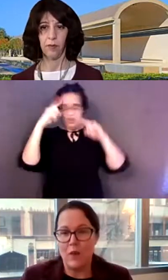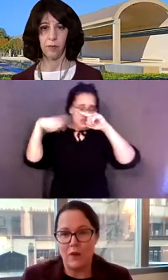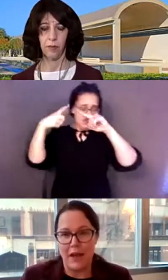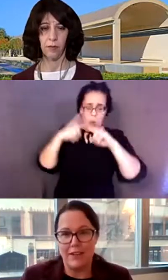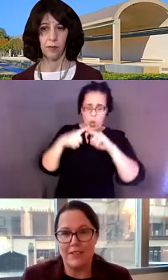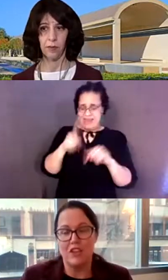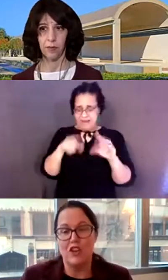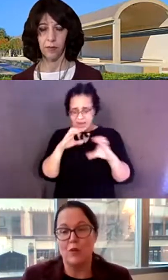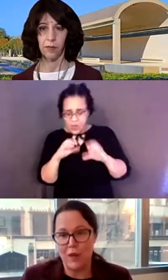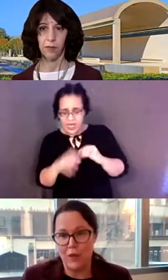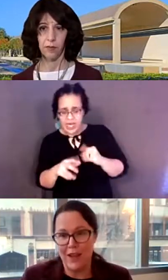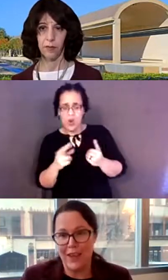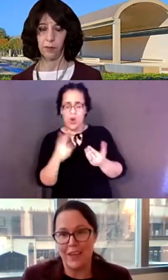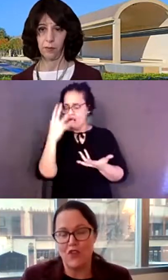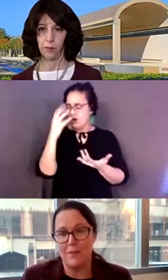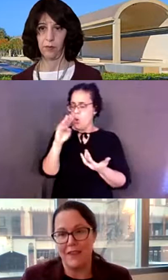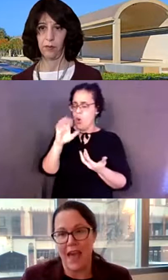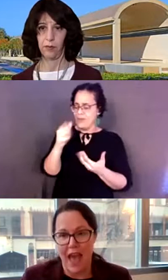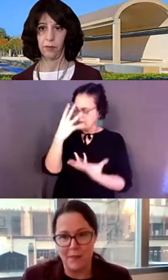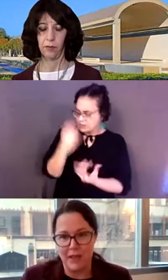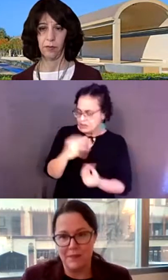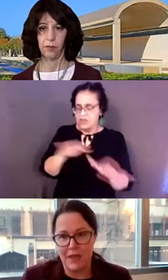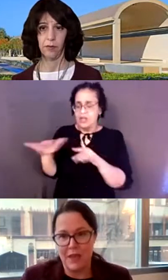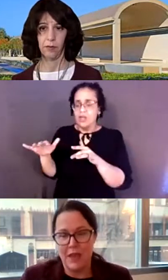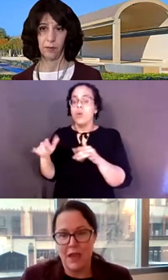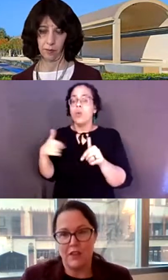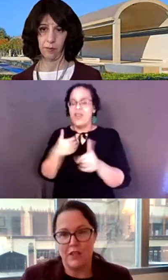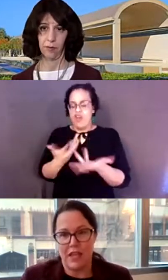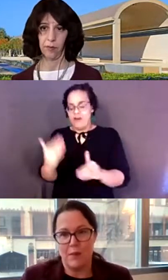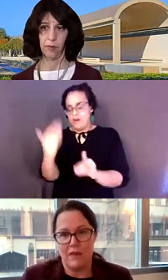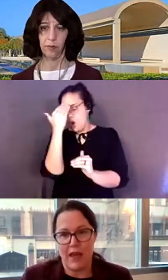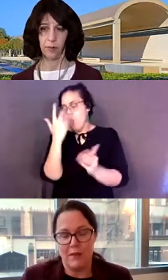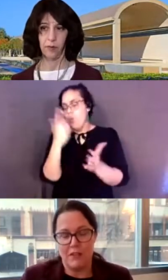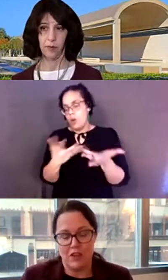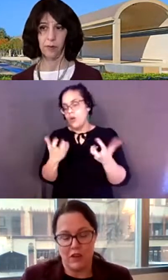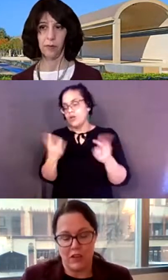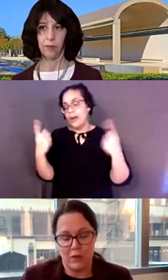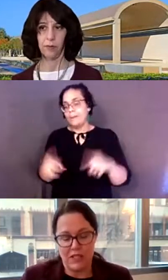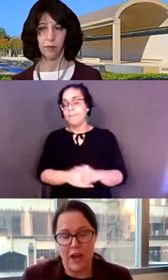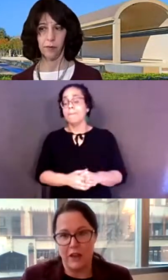around us knows what we want and can try to make that happen. Another example that I mentioned